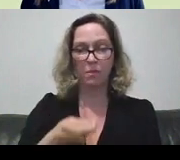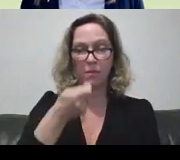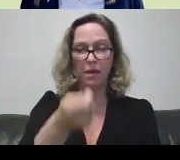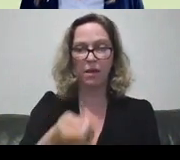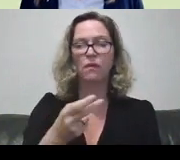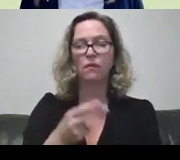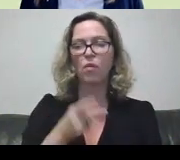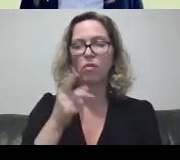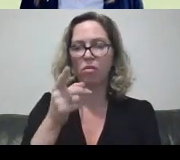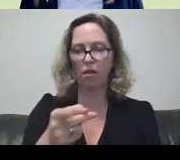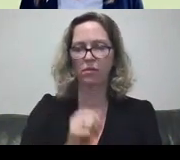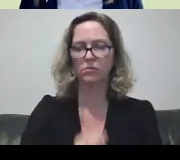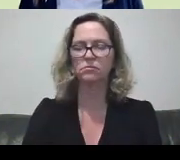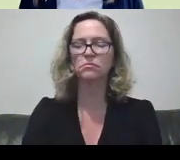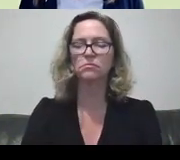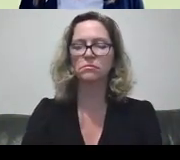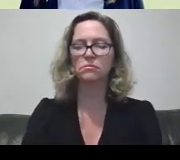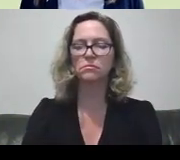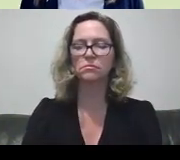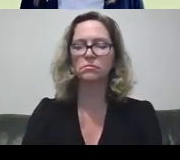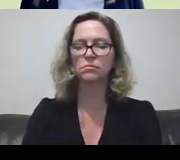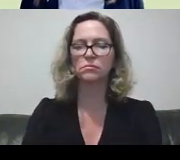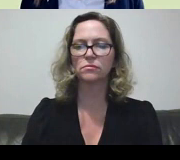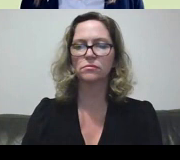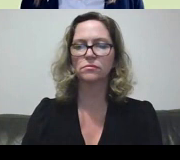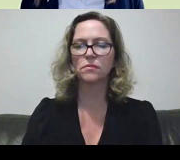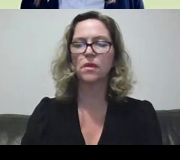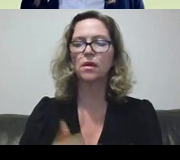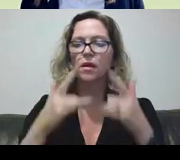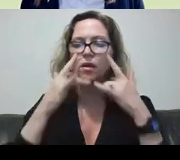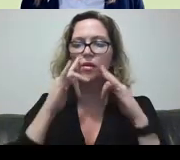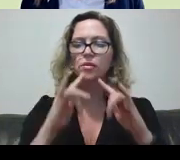so should you should check the information the NDIS have public